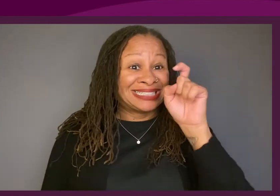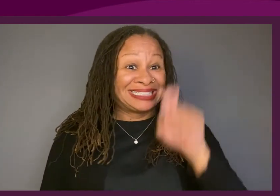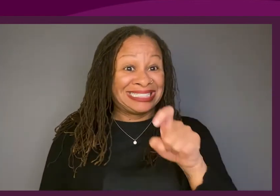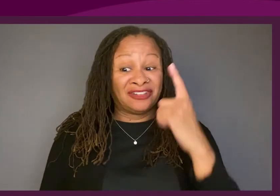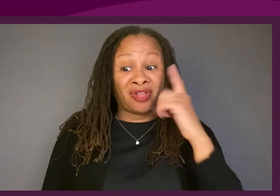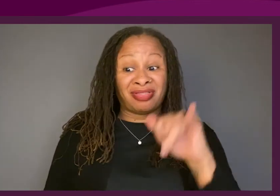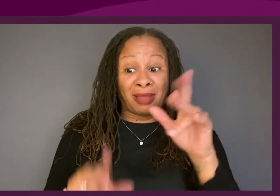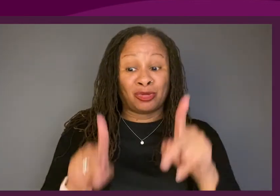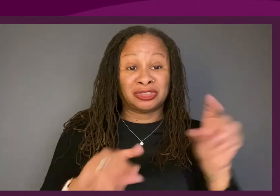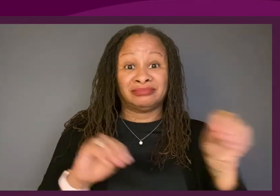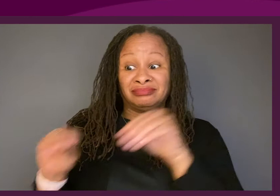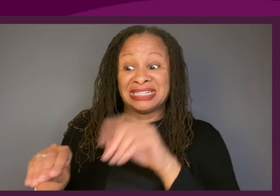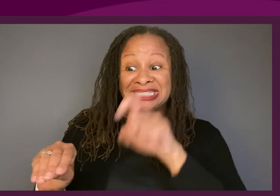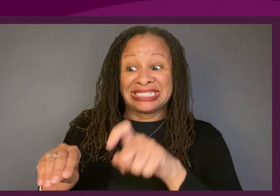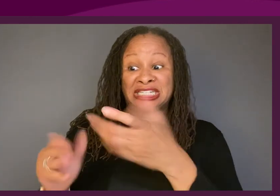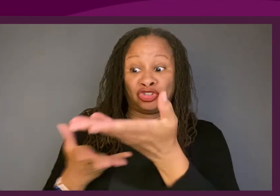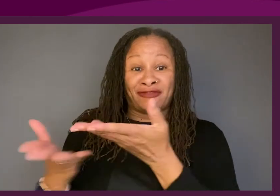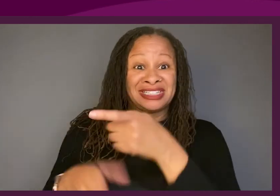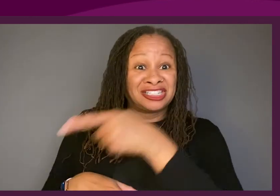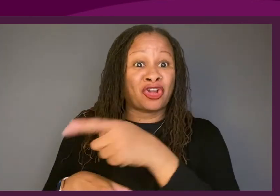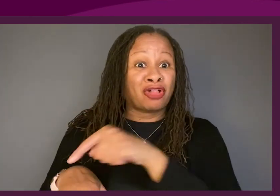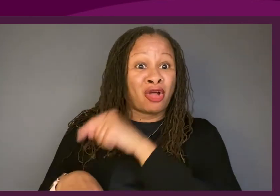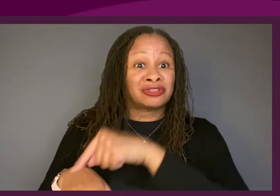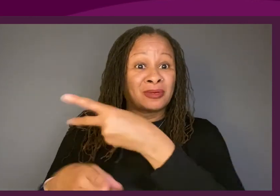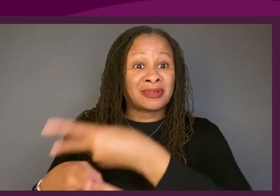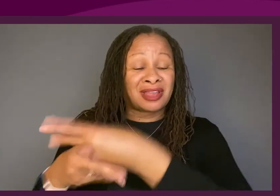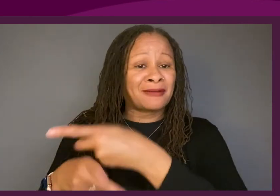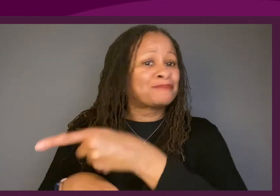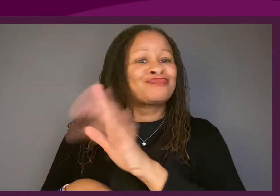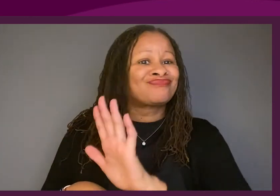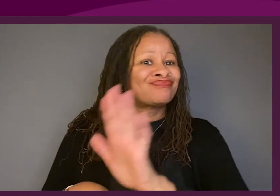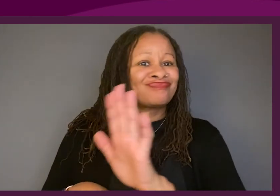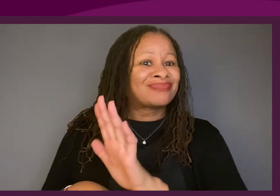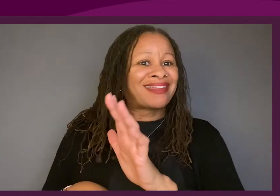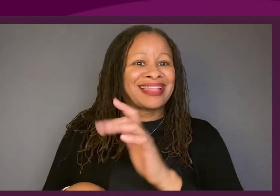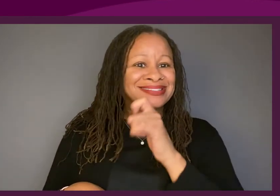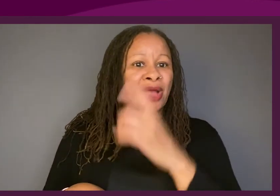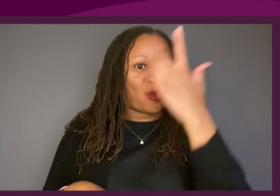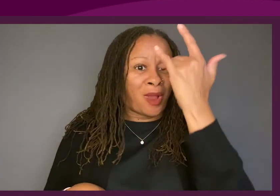care bed, but because the hospitals needed the acute care beds.